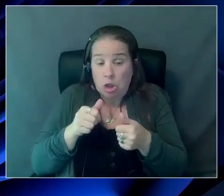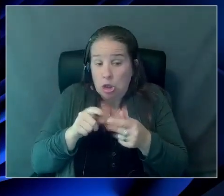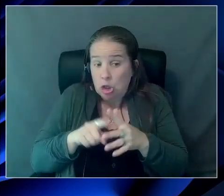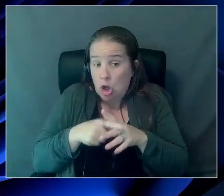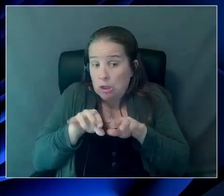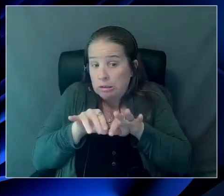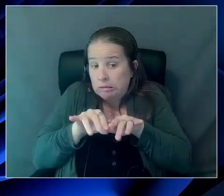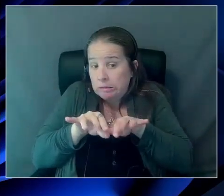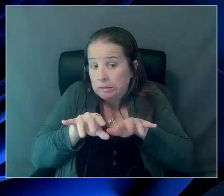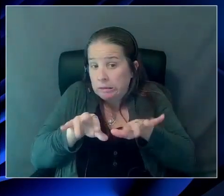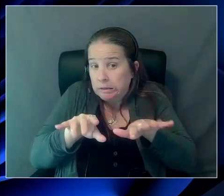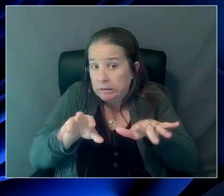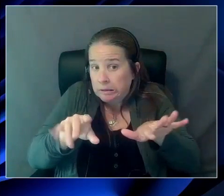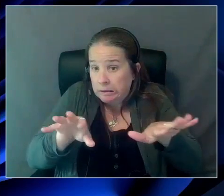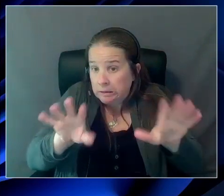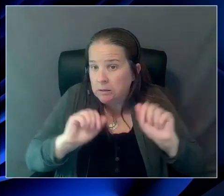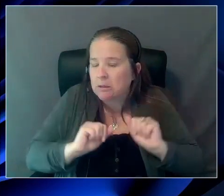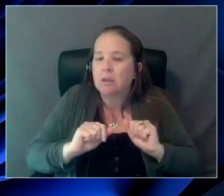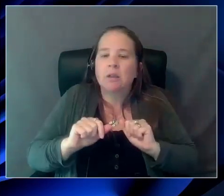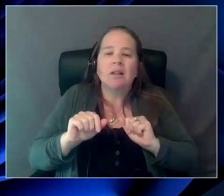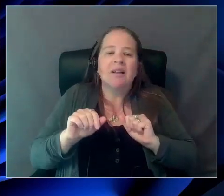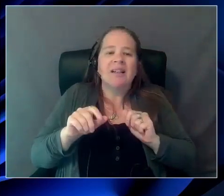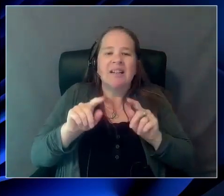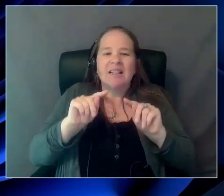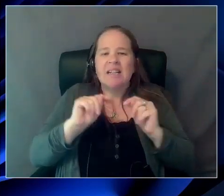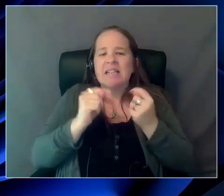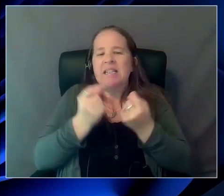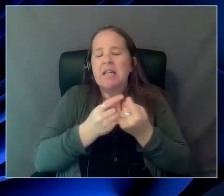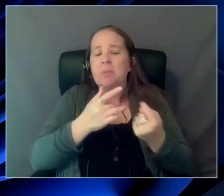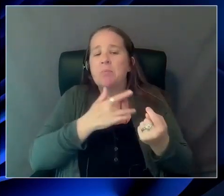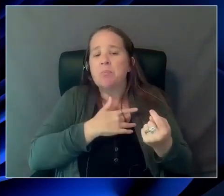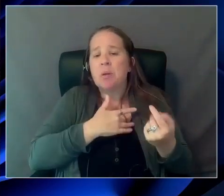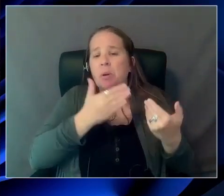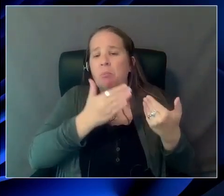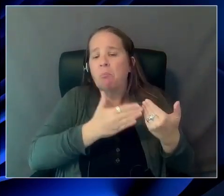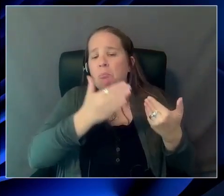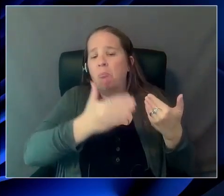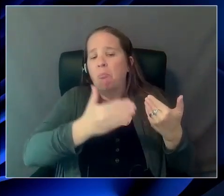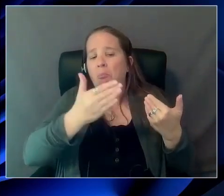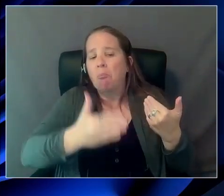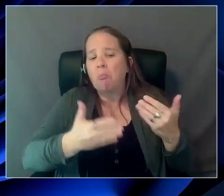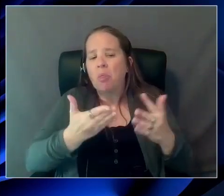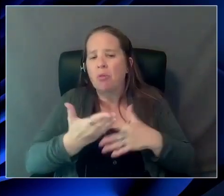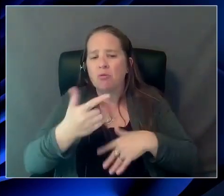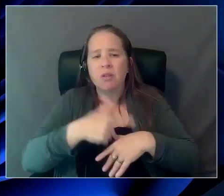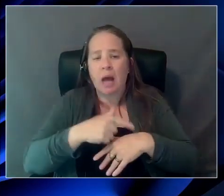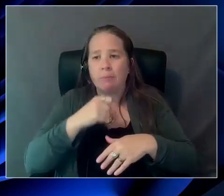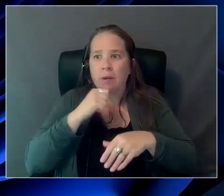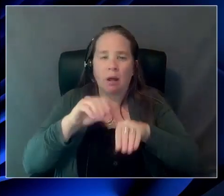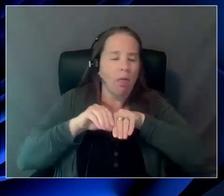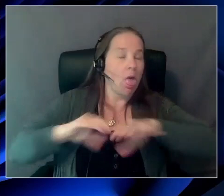For those that don't know, teams, phases things a little bit overtime to make sure it works for people as we go. So if you don't have it,